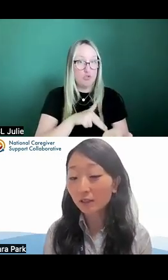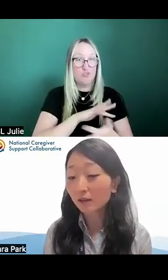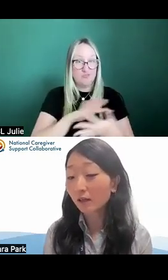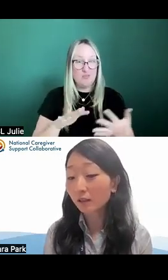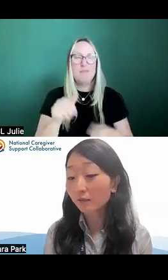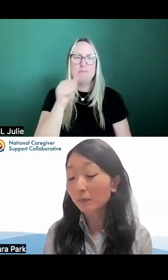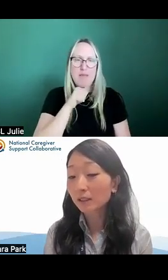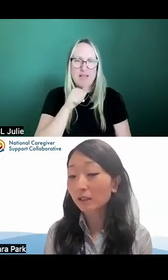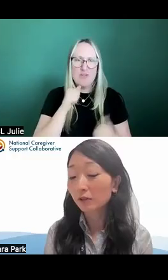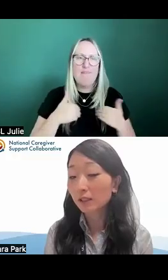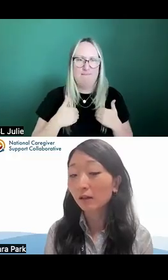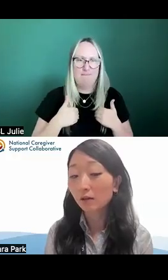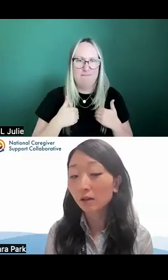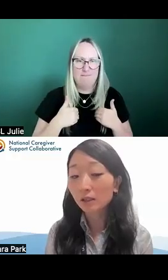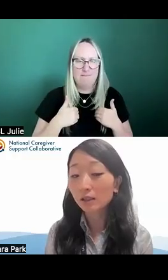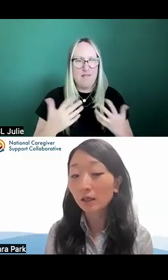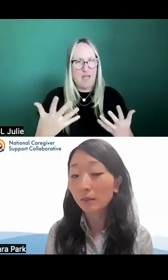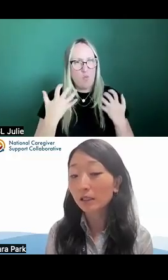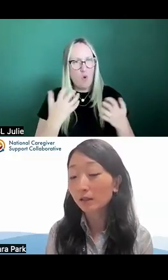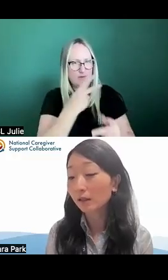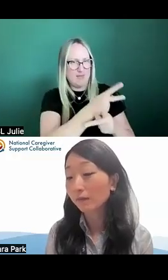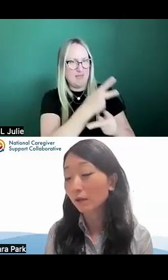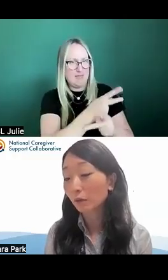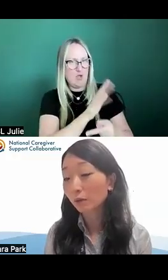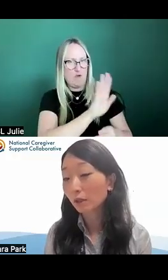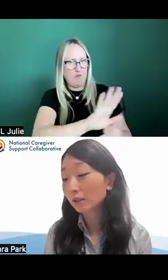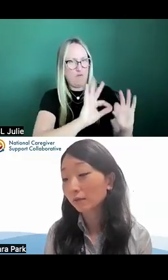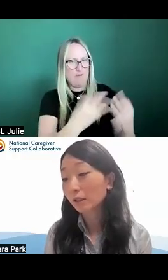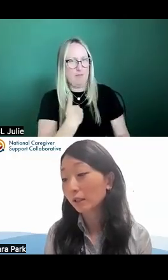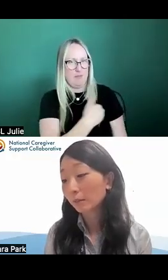and the caregivers' best interests at heart. Anything that they fall short on is really, again,